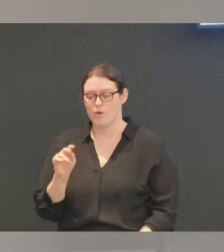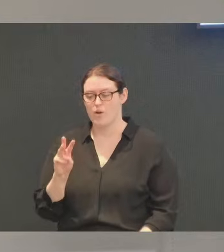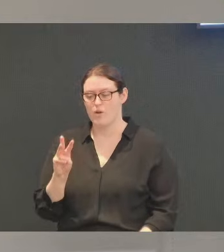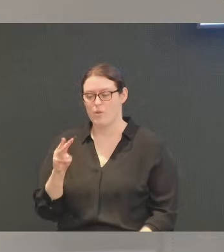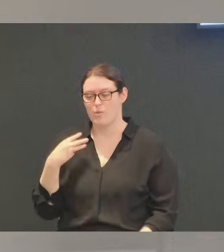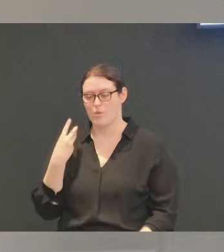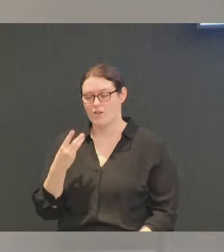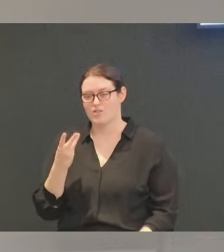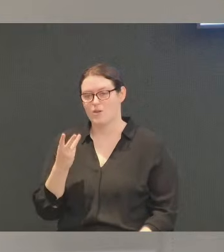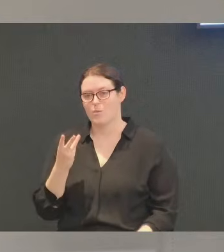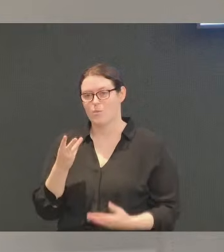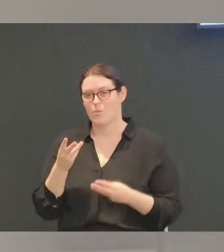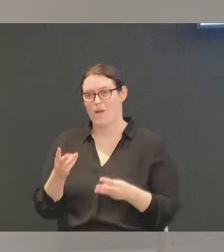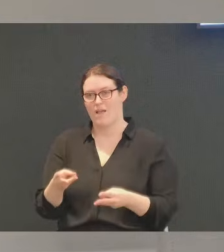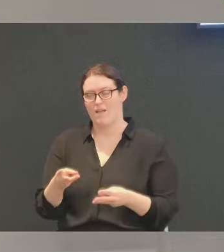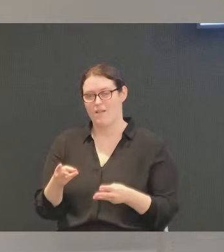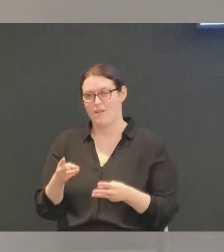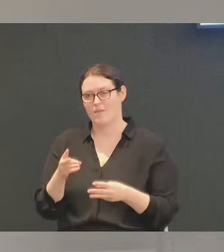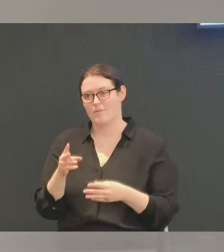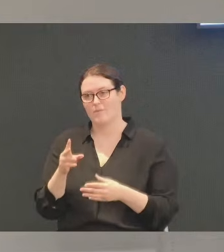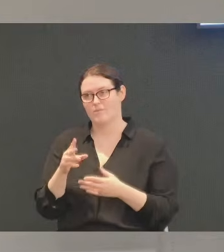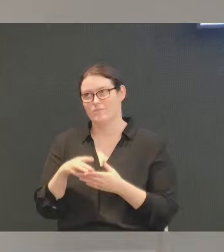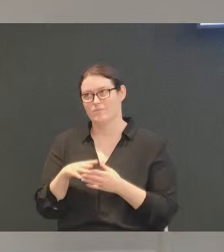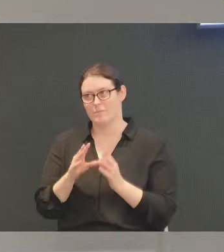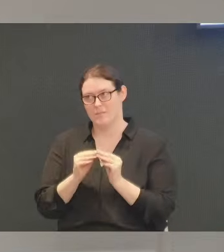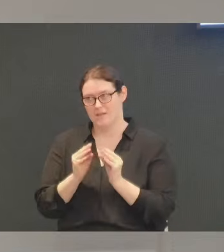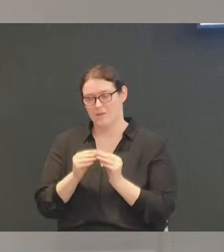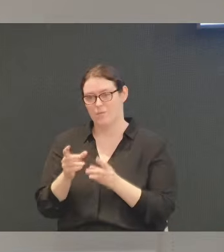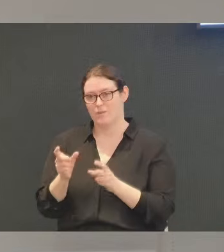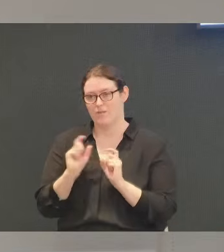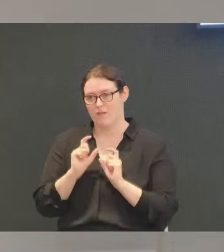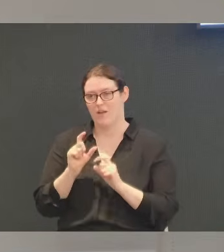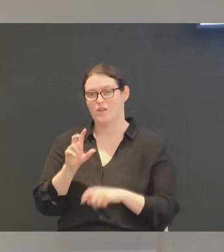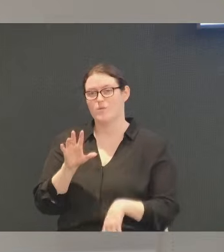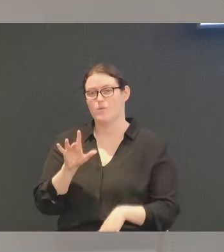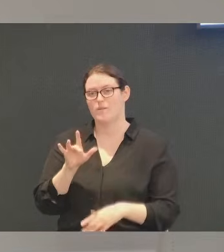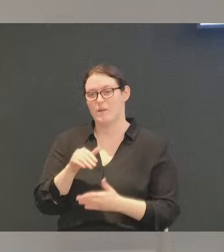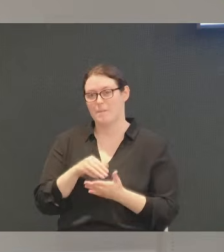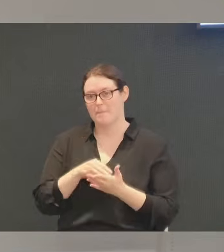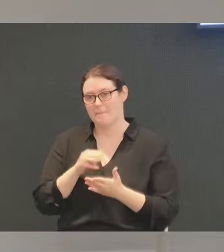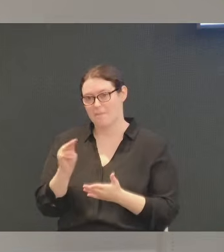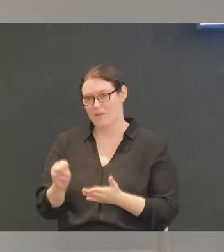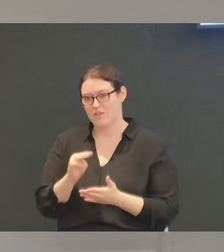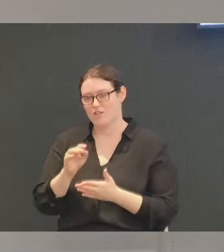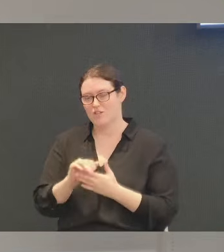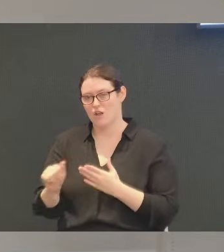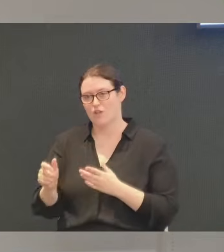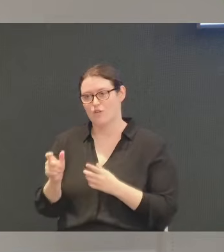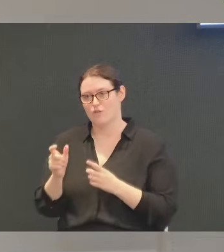I attended where we received $25 million grant from the state to cap off the Fort Washington